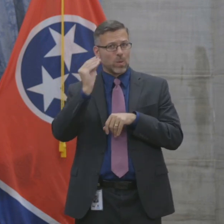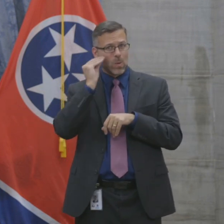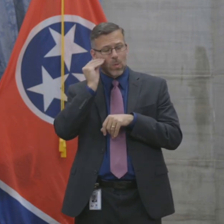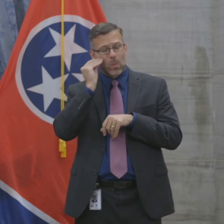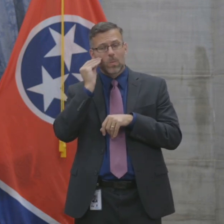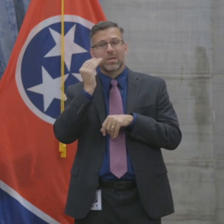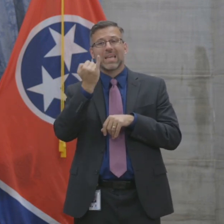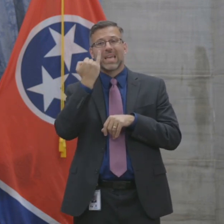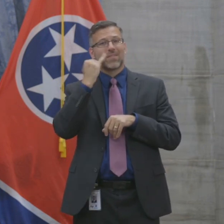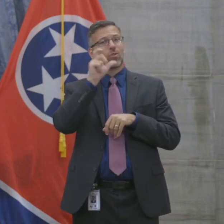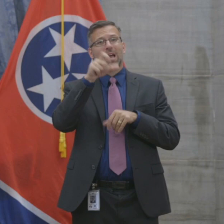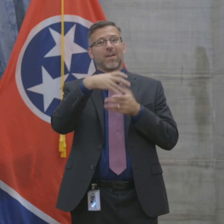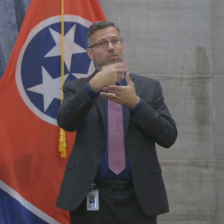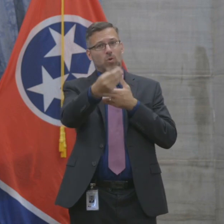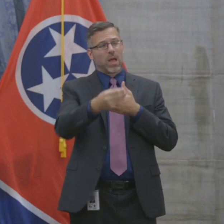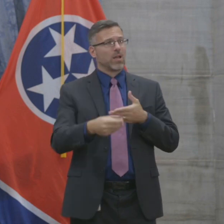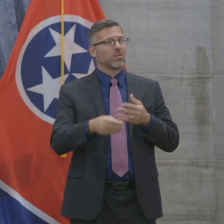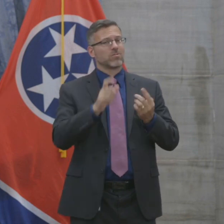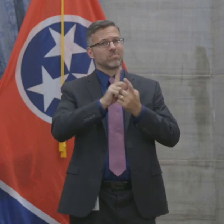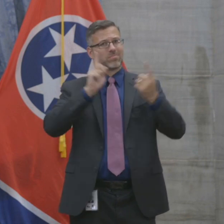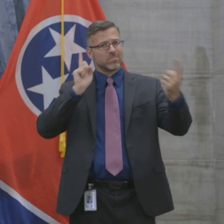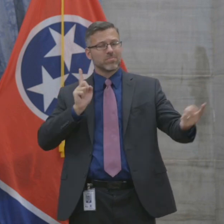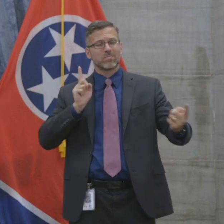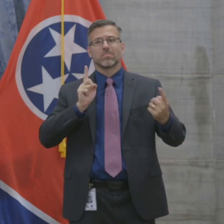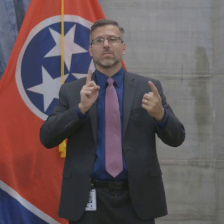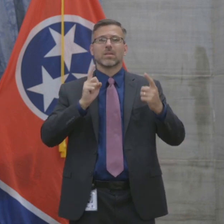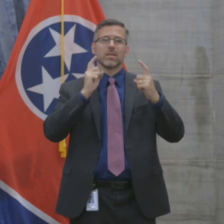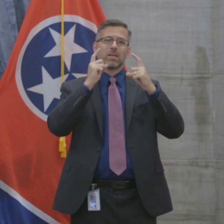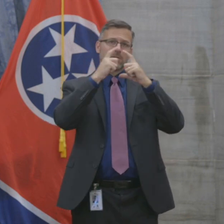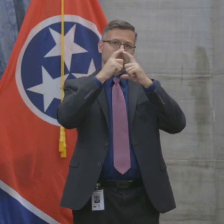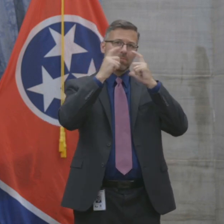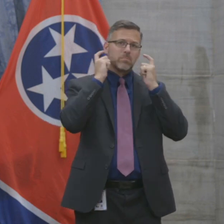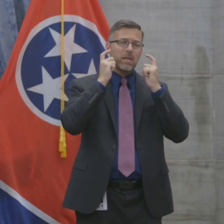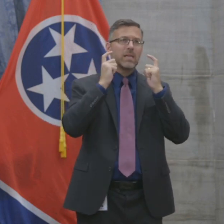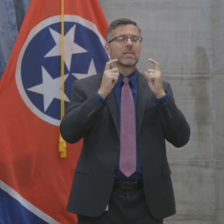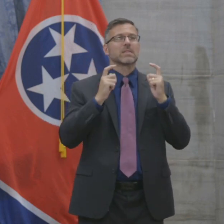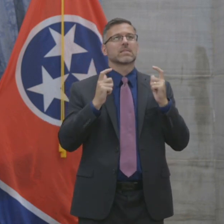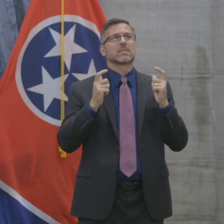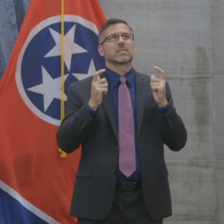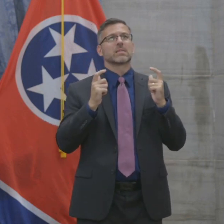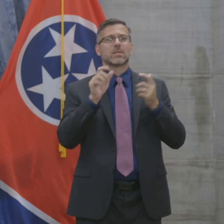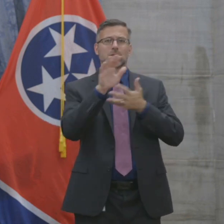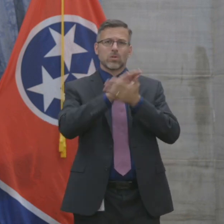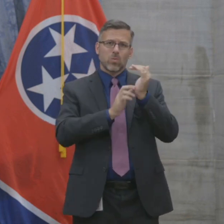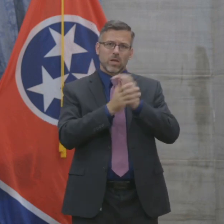working? And then two, are there any cities, counties,